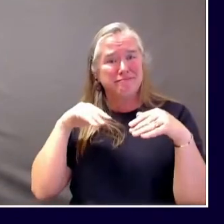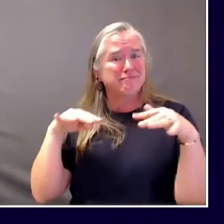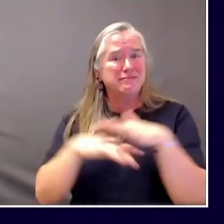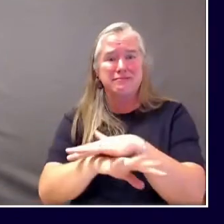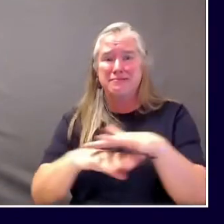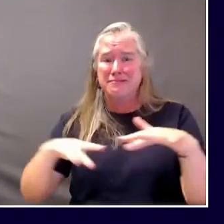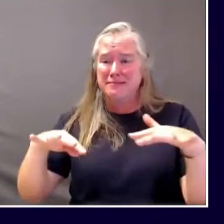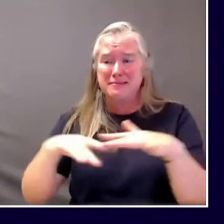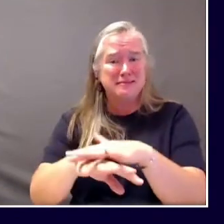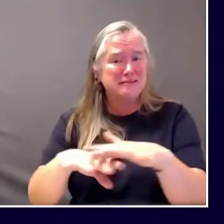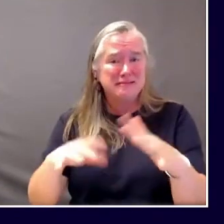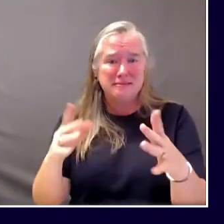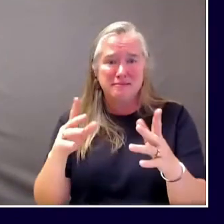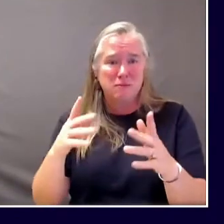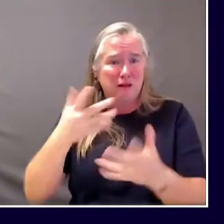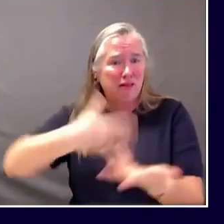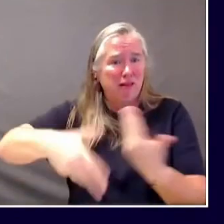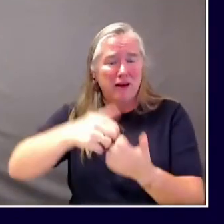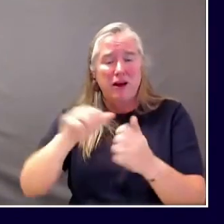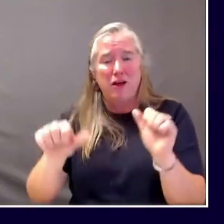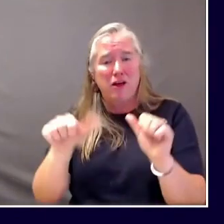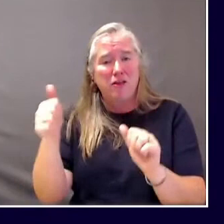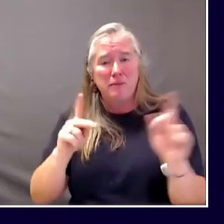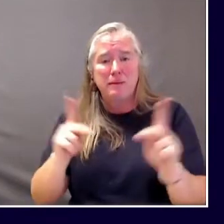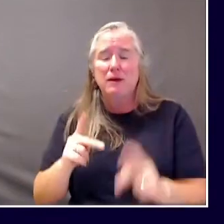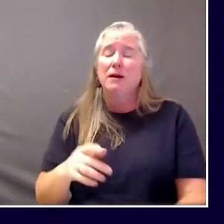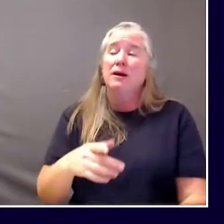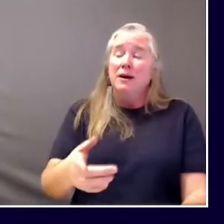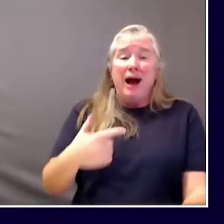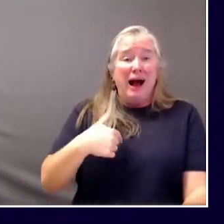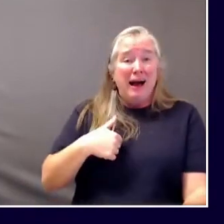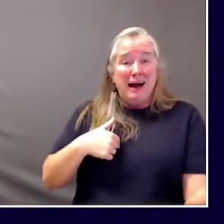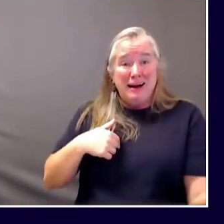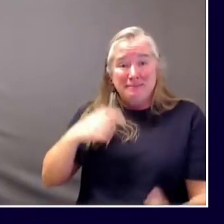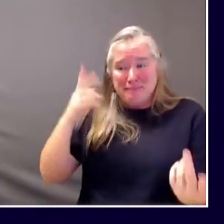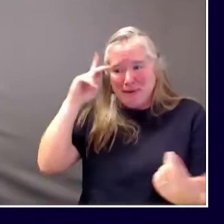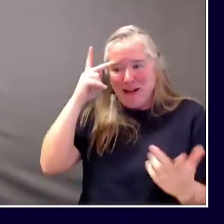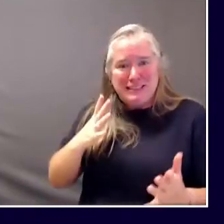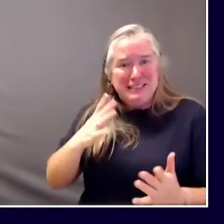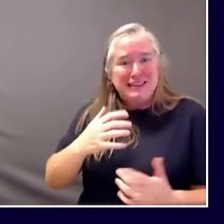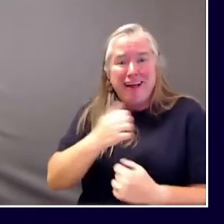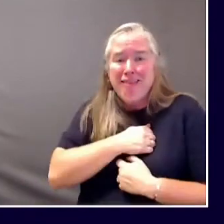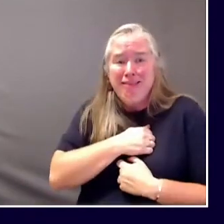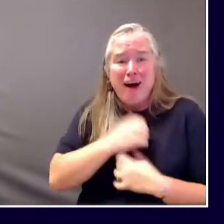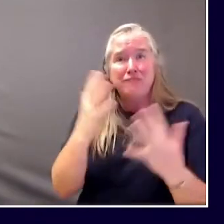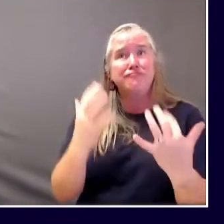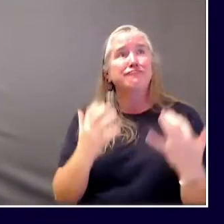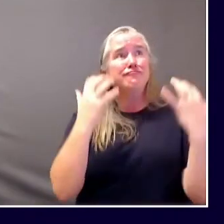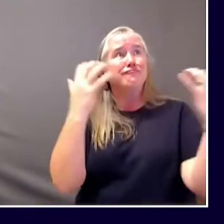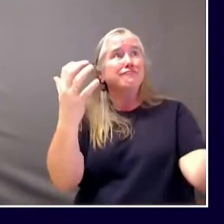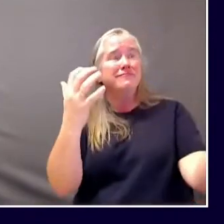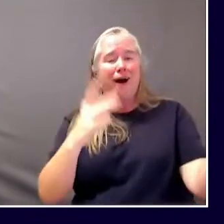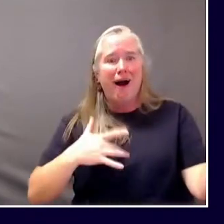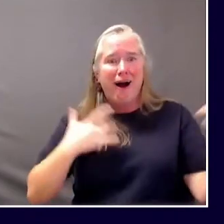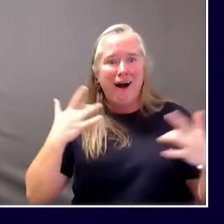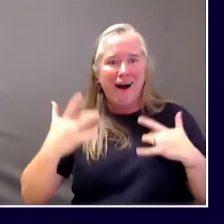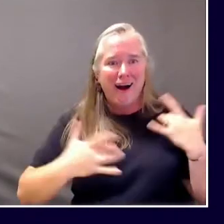office obviously I loved her gathering to look to see a big